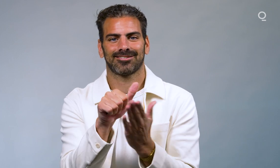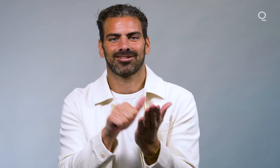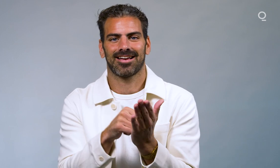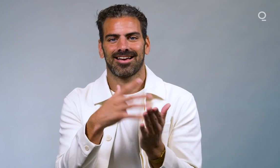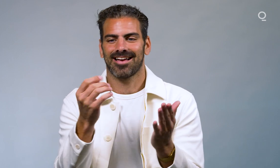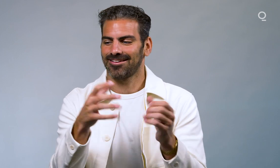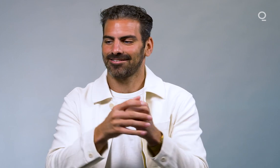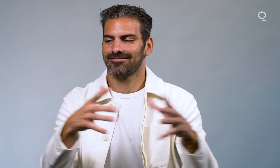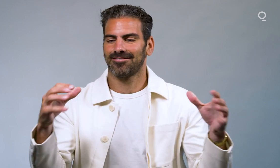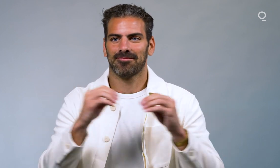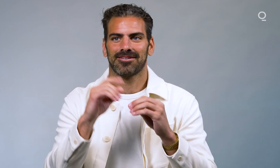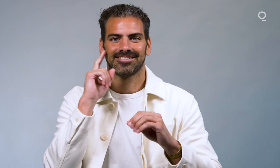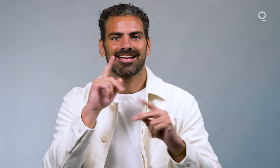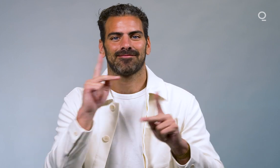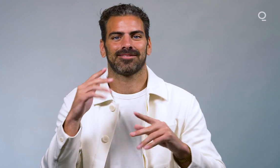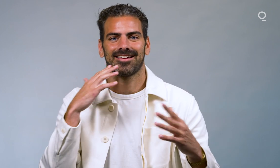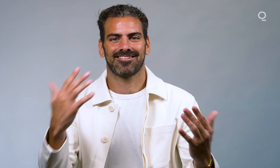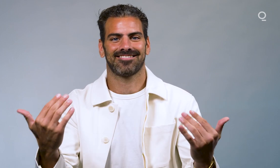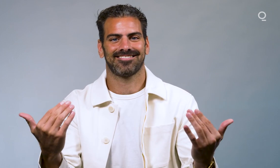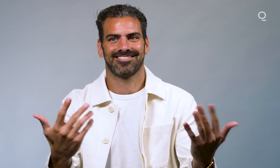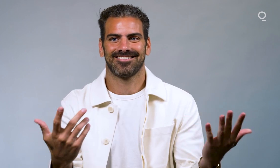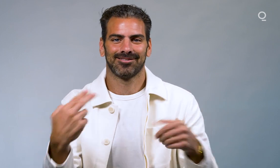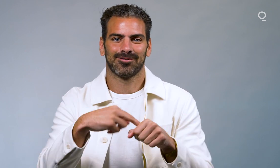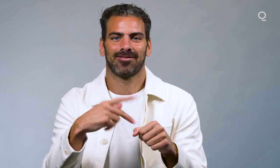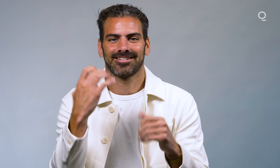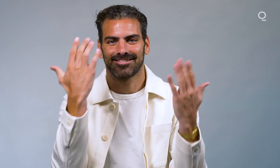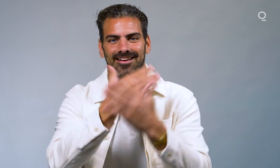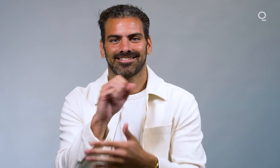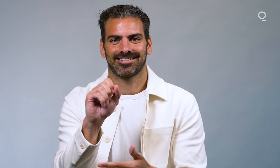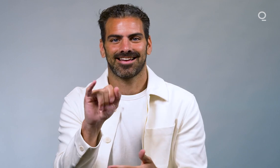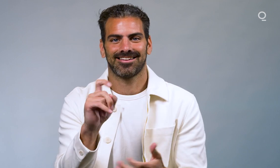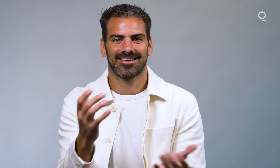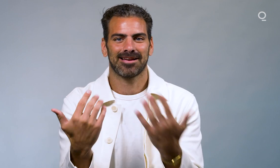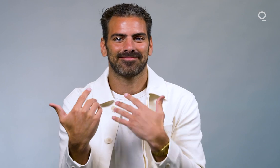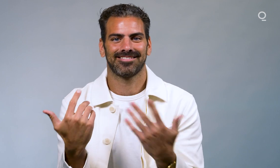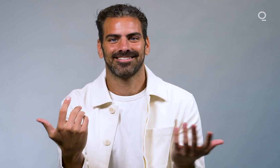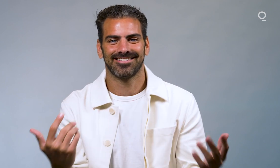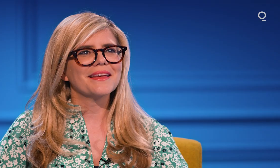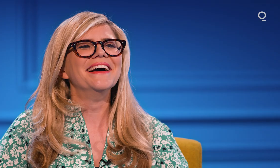of course would love to meet and work with even more deaf people who wanna come to the dark side, I guess.